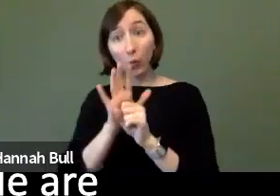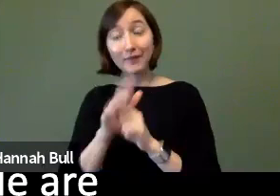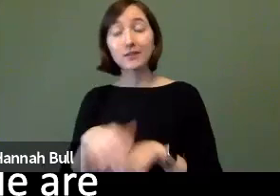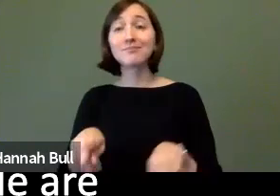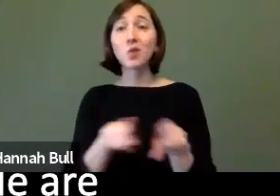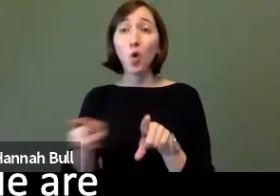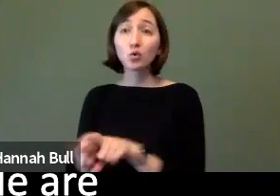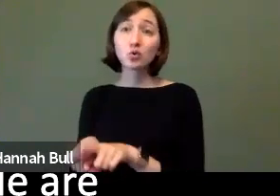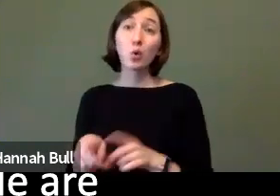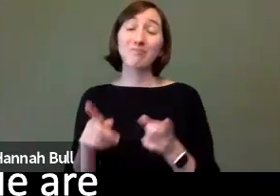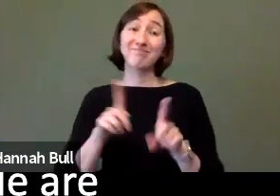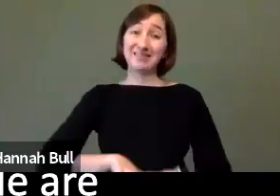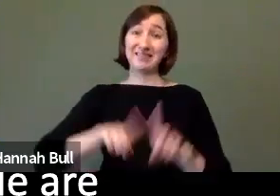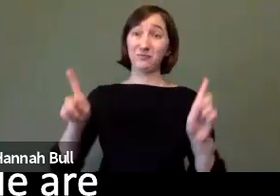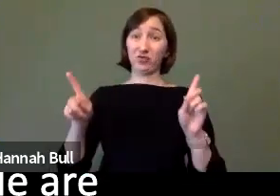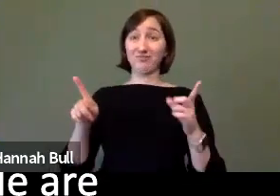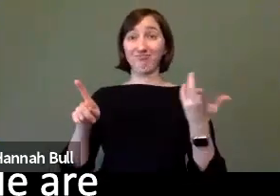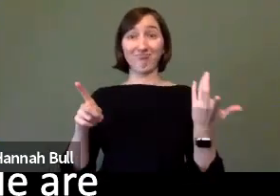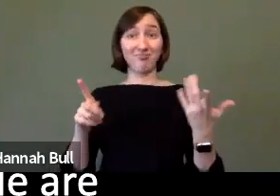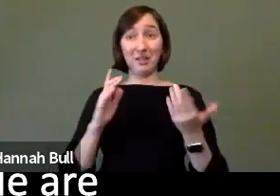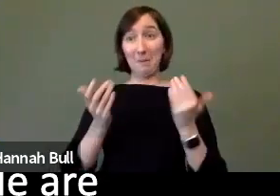than if it would if we weren't in the middle of a pandemic.